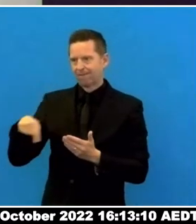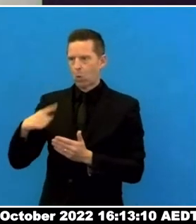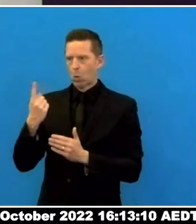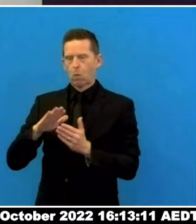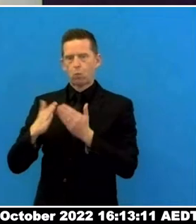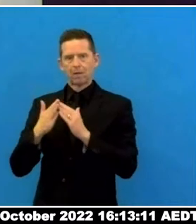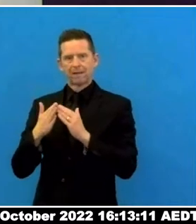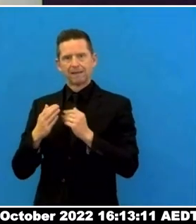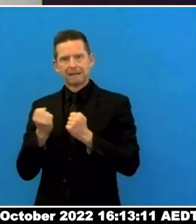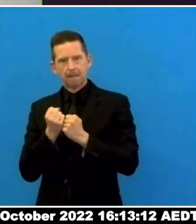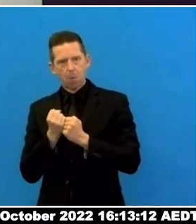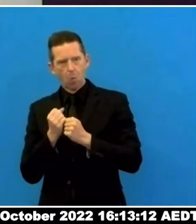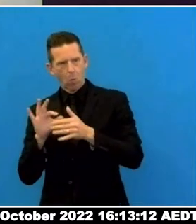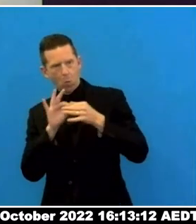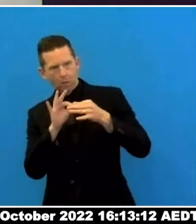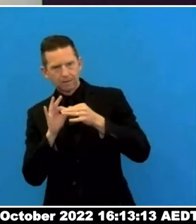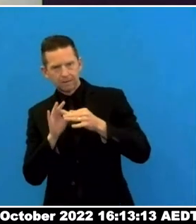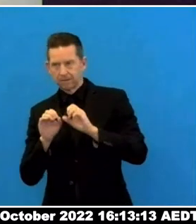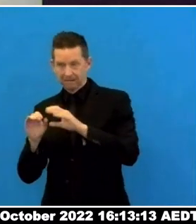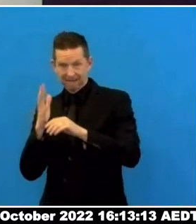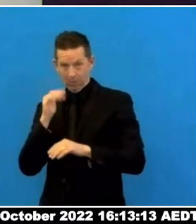even if we are not like, I'm not working for the NDIS